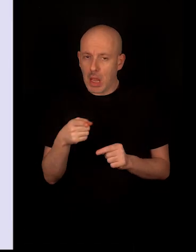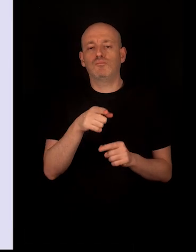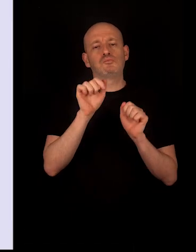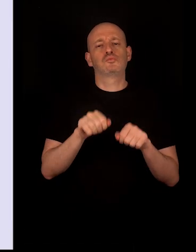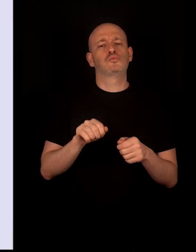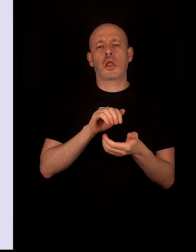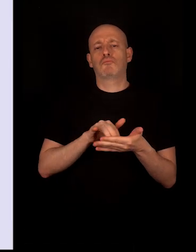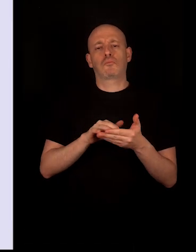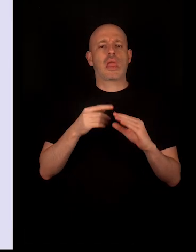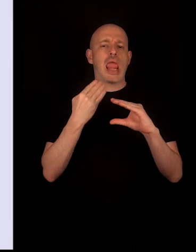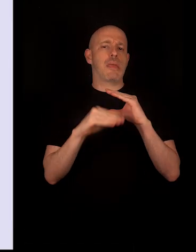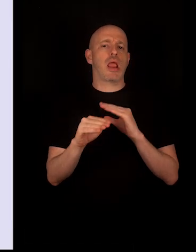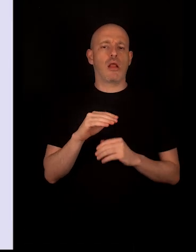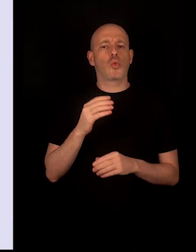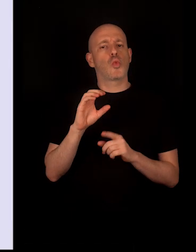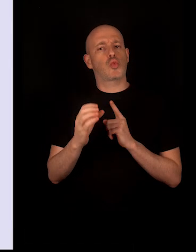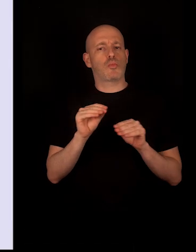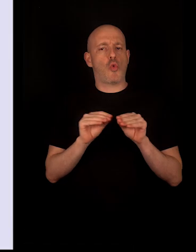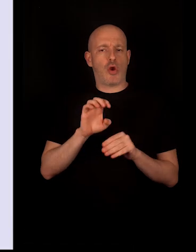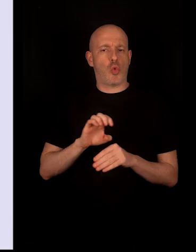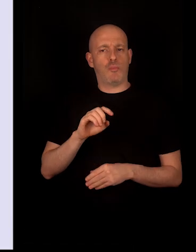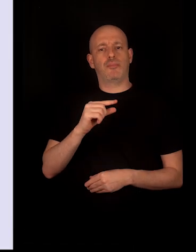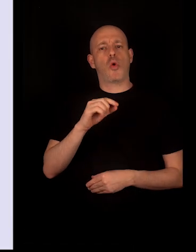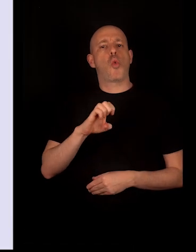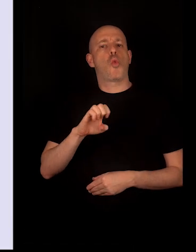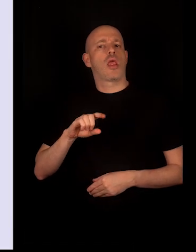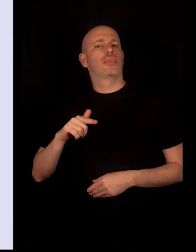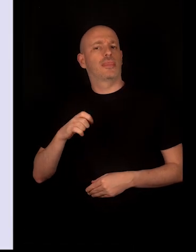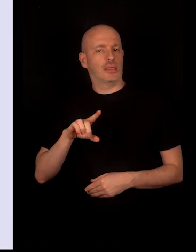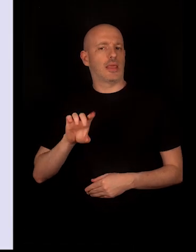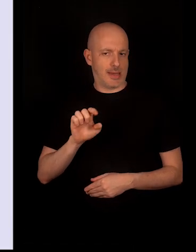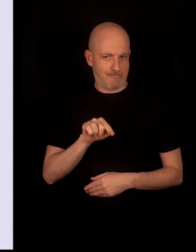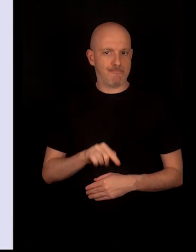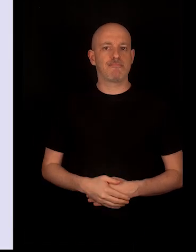Then just please write us an email at culturemoveseurope@goethe.de